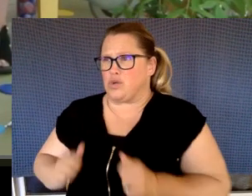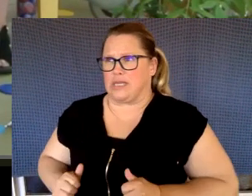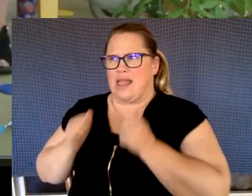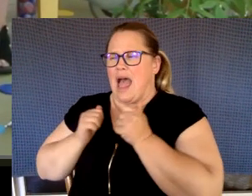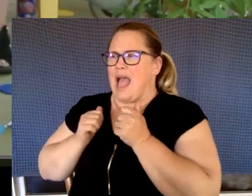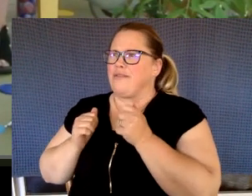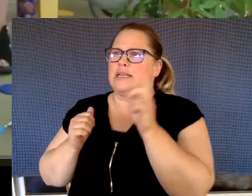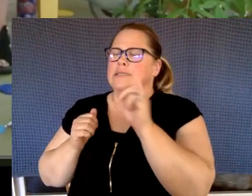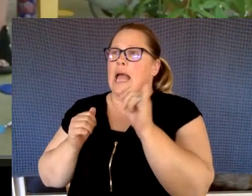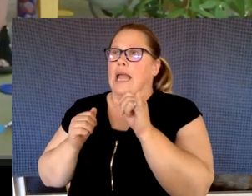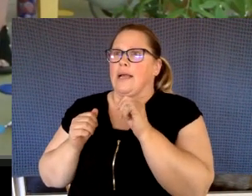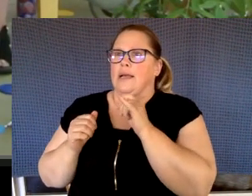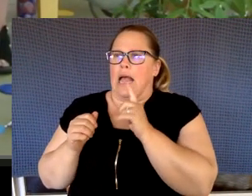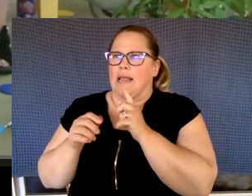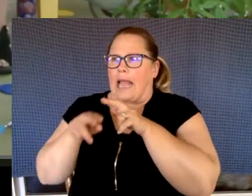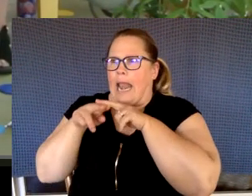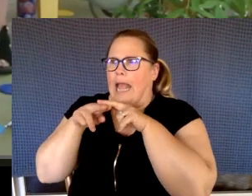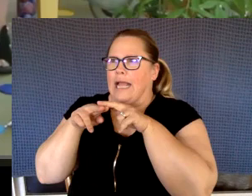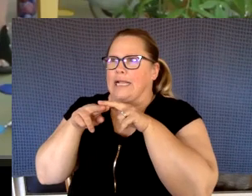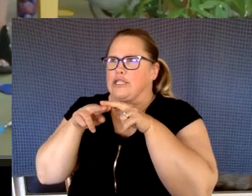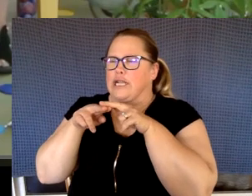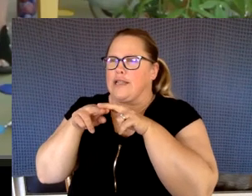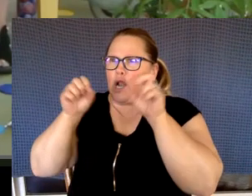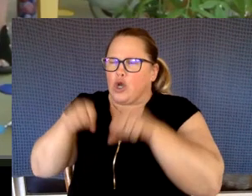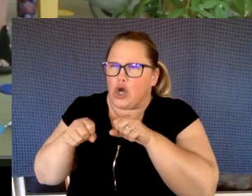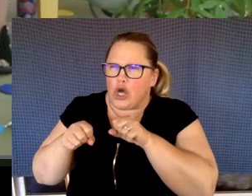the little engine that could. Right! Absolutely!